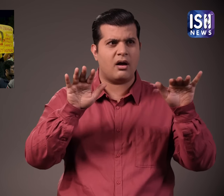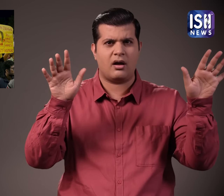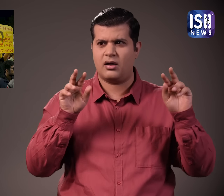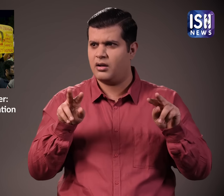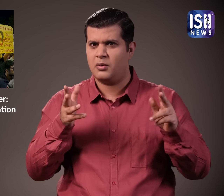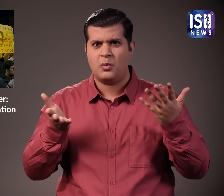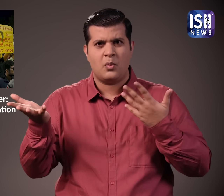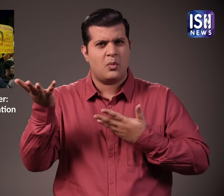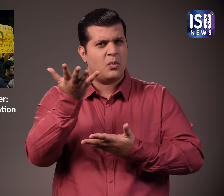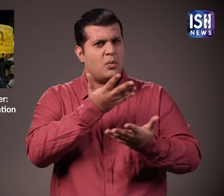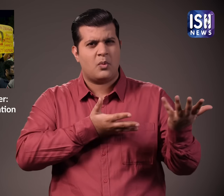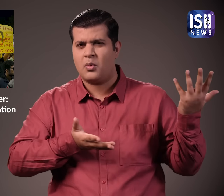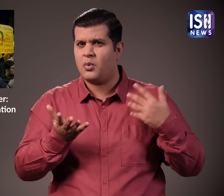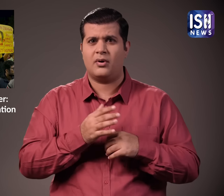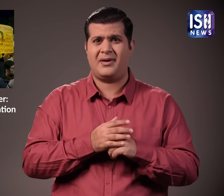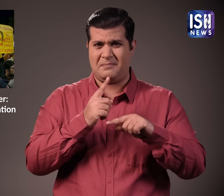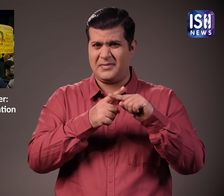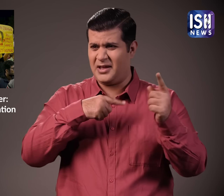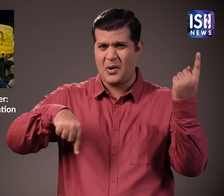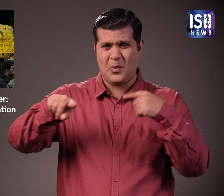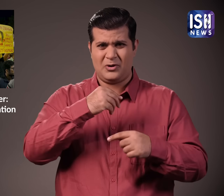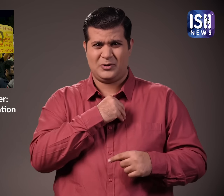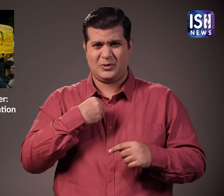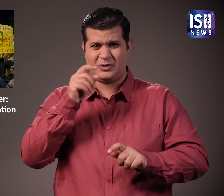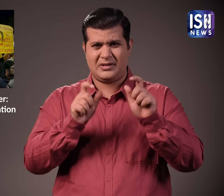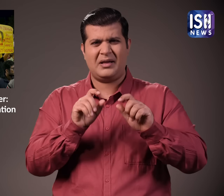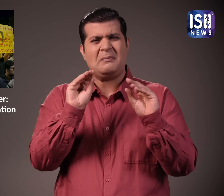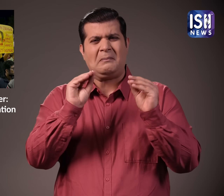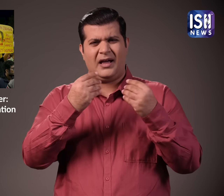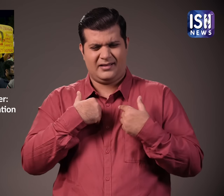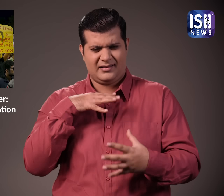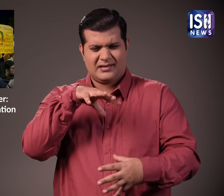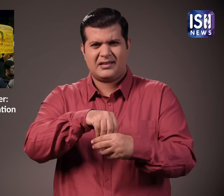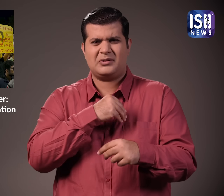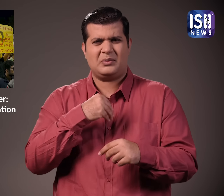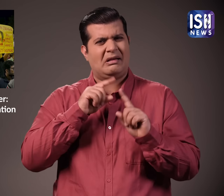This has now gone viral. Doctors are now saying